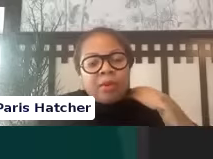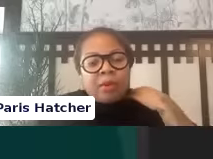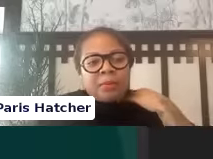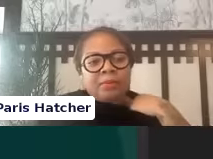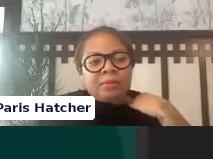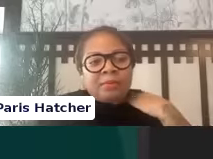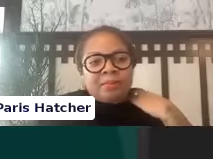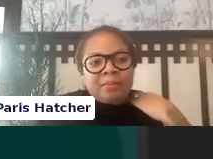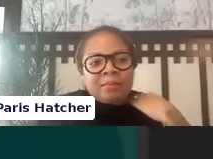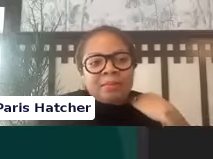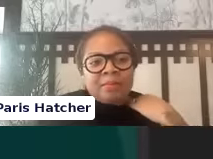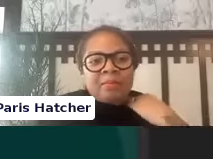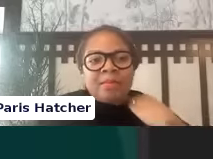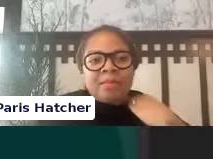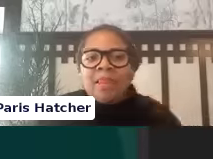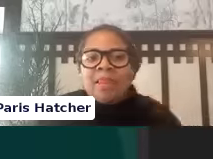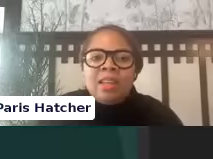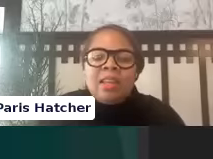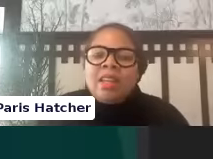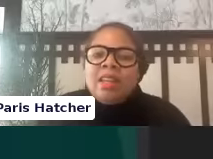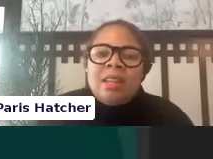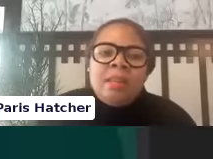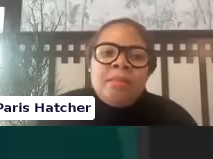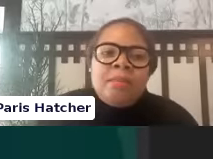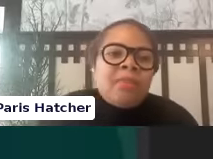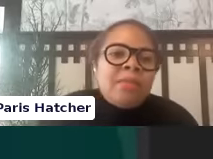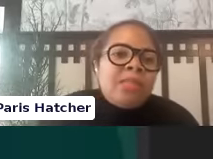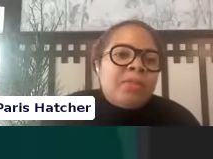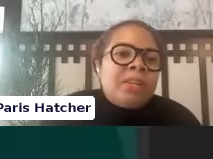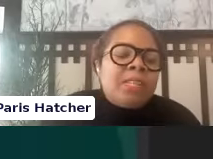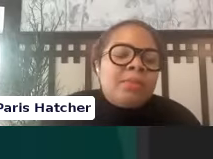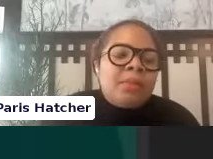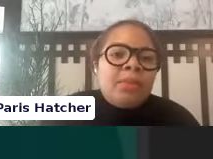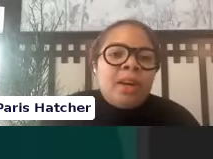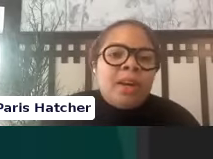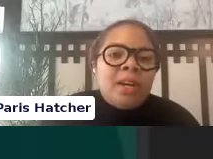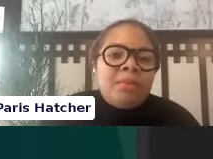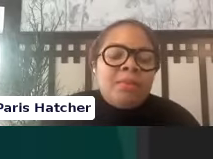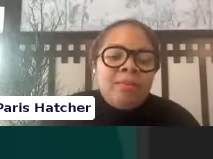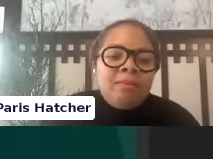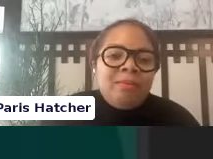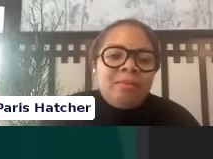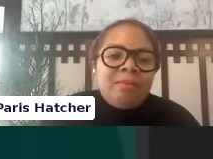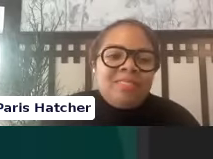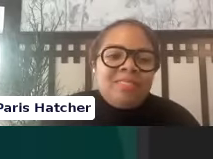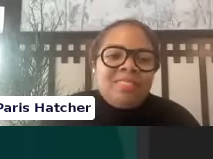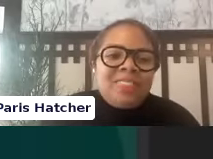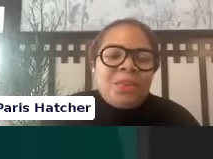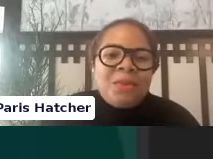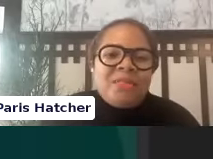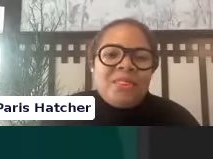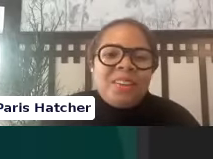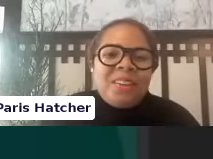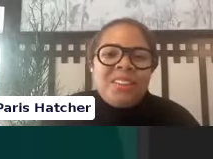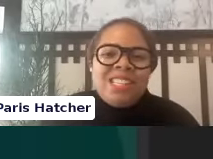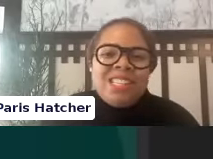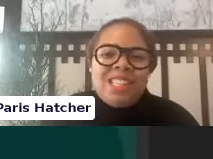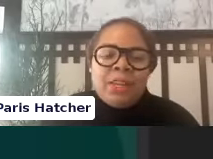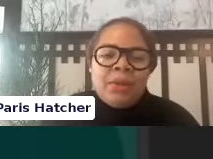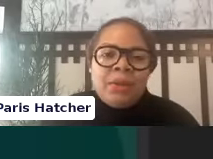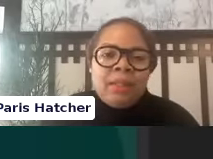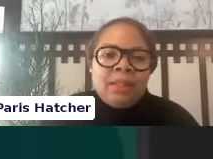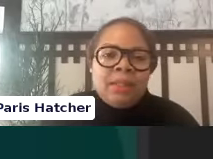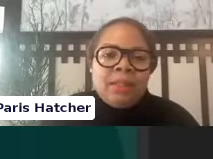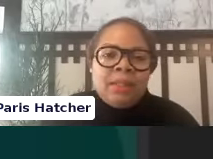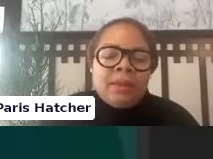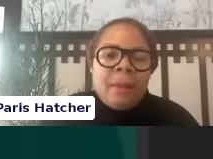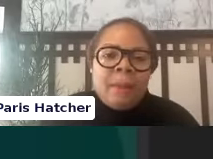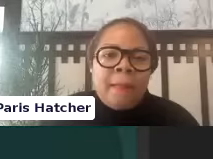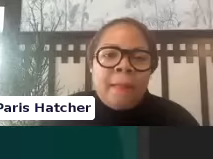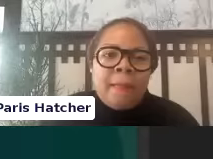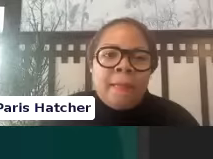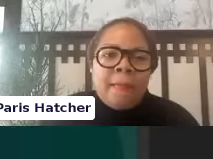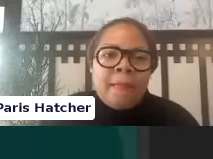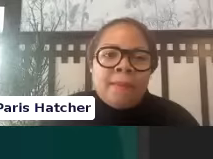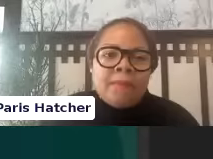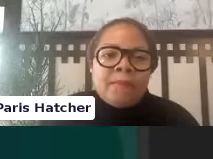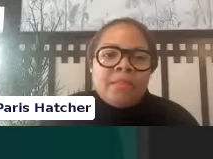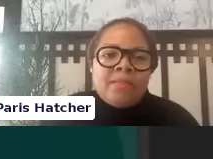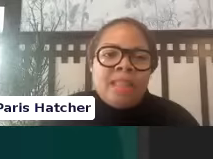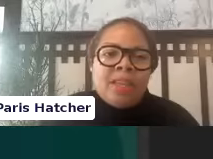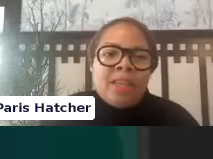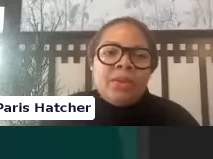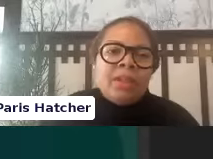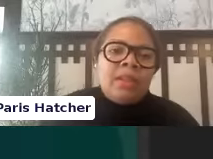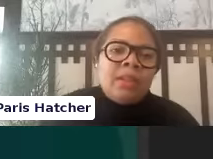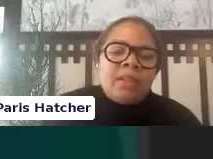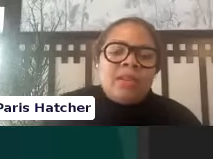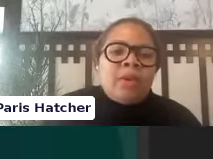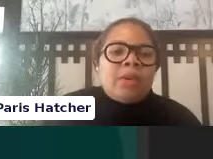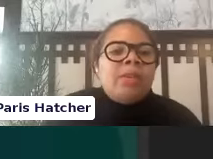before black feminist future is a political Hub the one before please thank you thank you focus